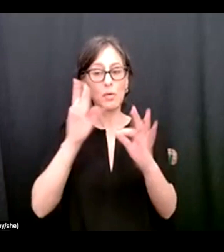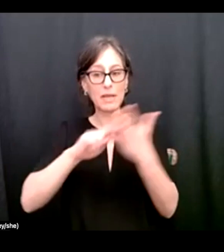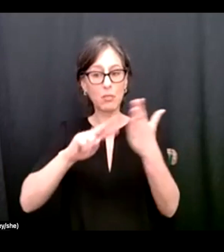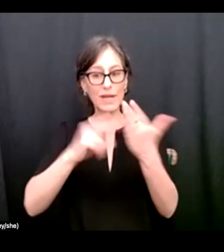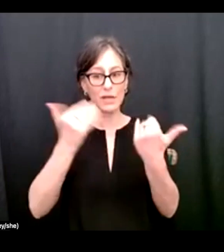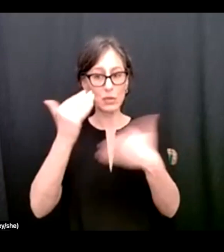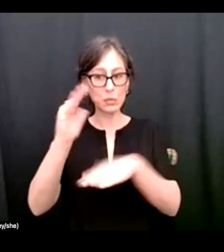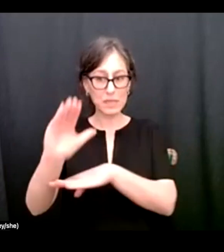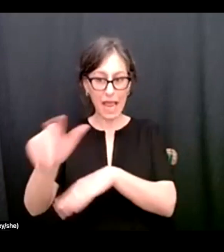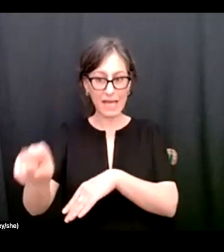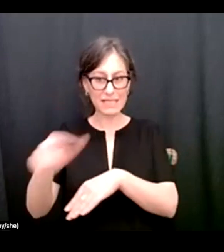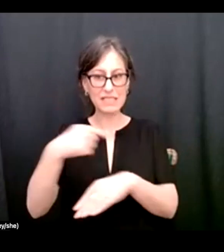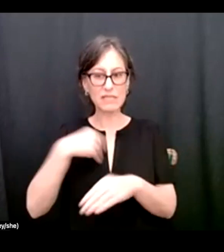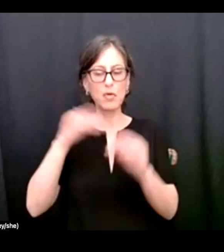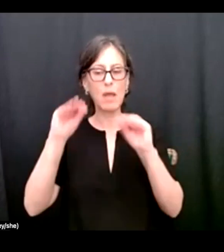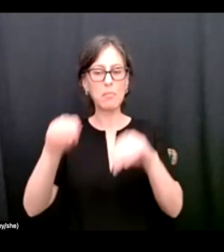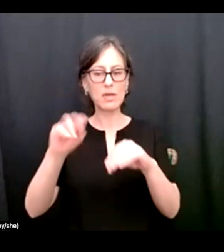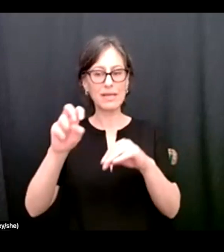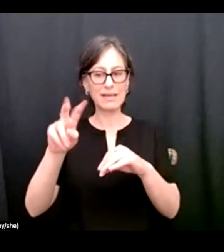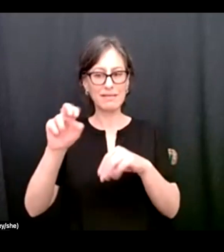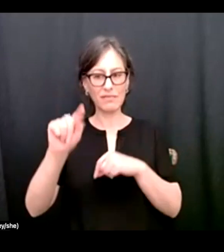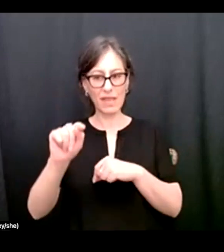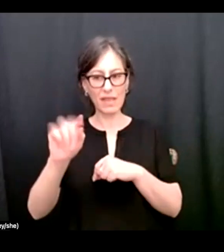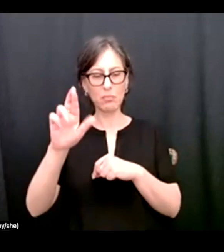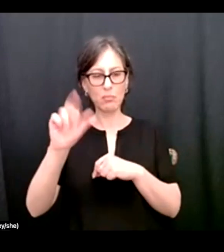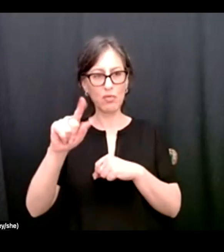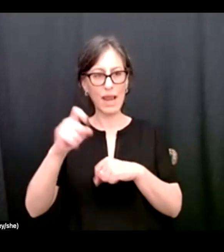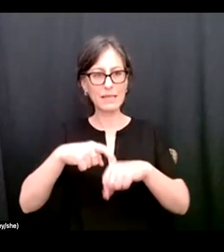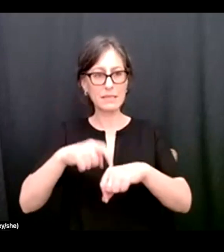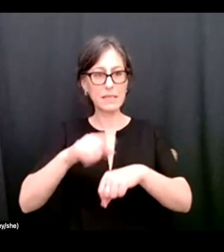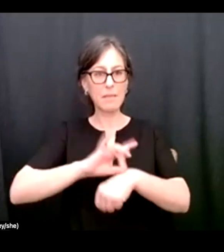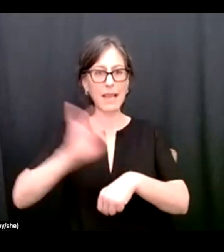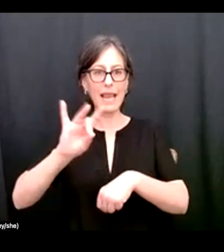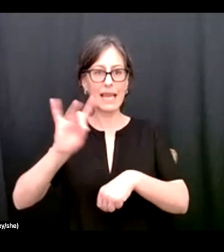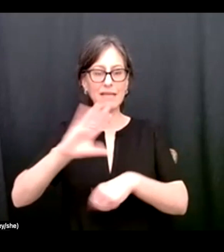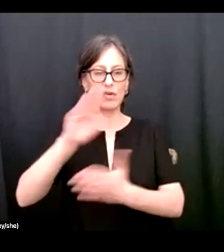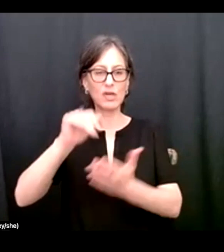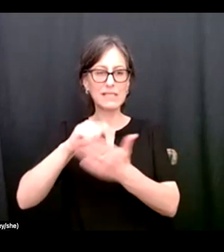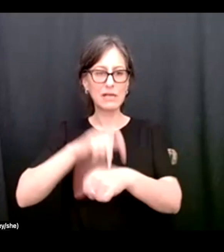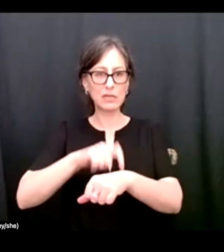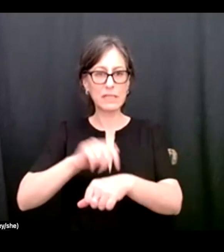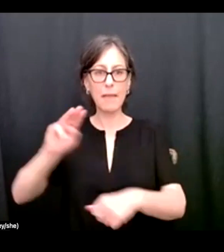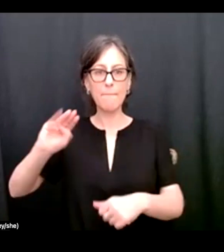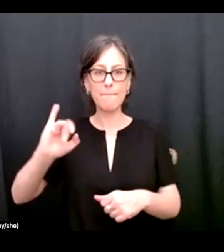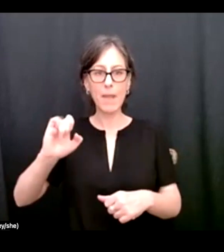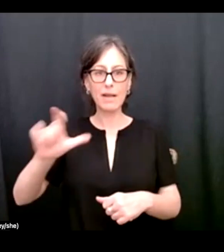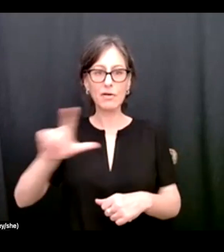it right in there in the chat. 8pm Central time. Michael as well as some folks who are also past